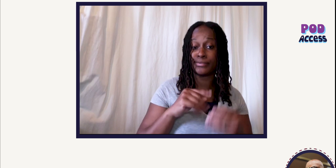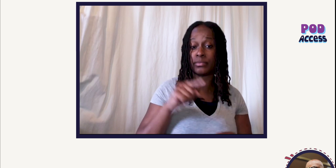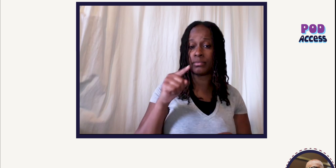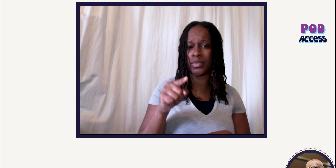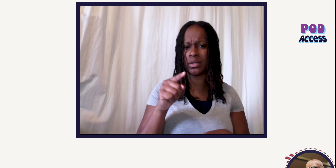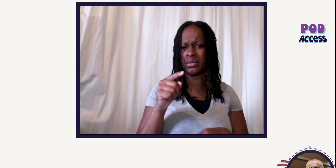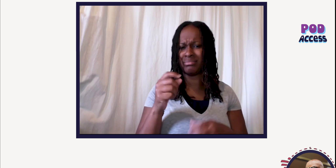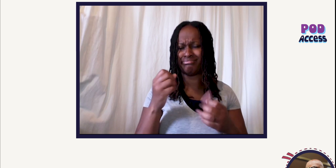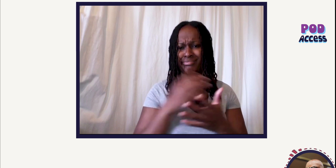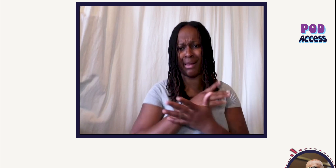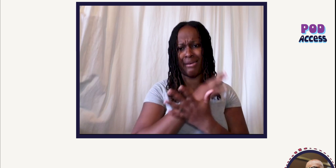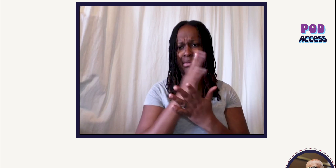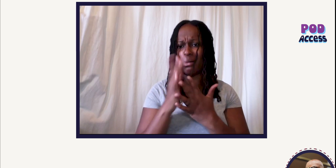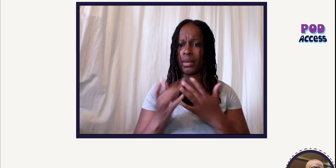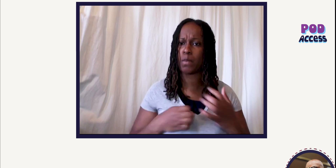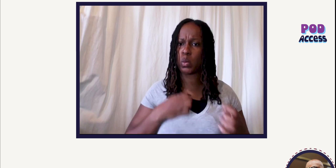There's a myriad of emotions.